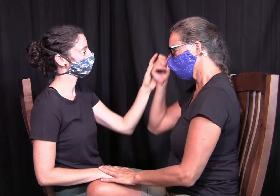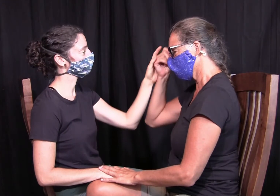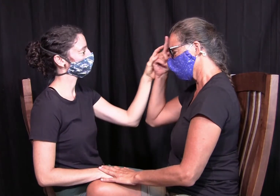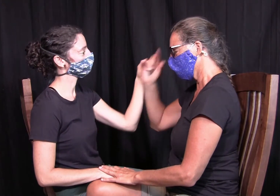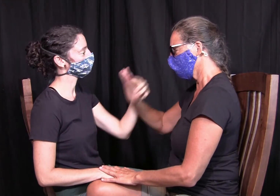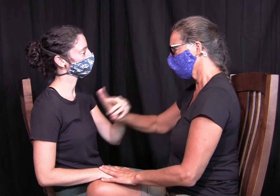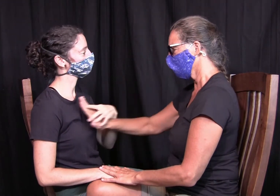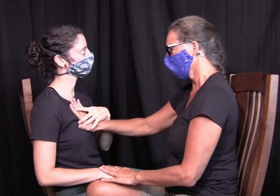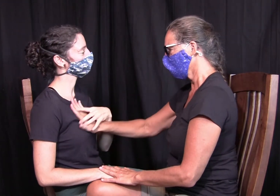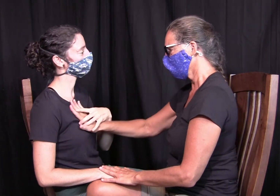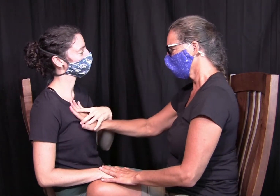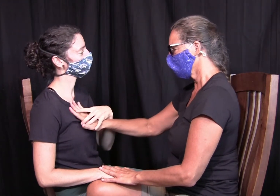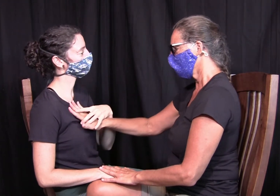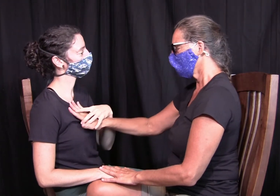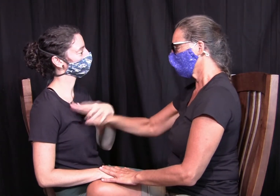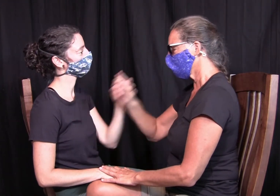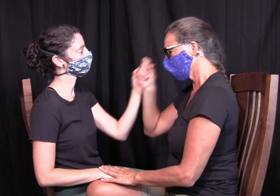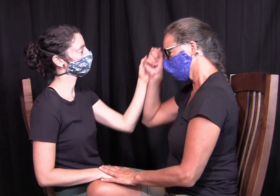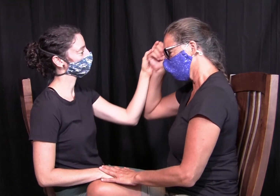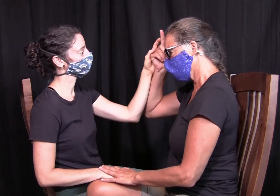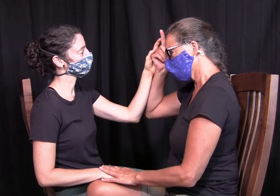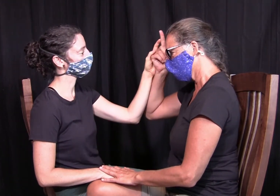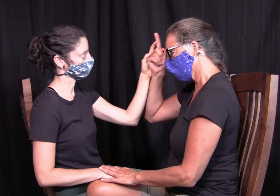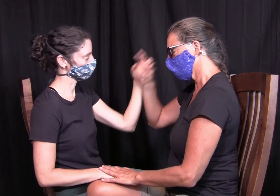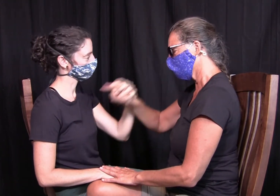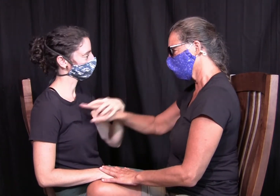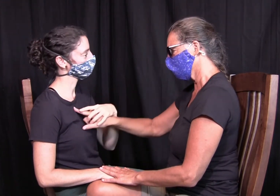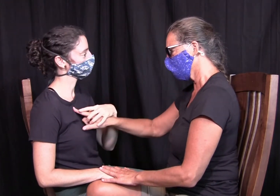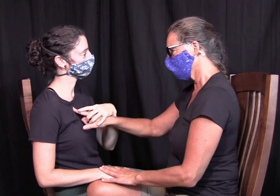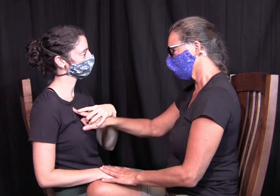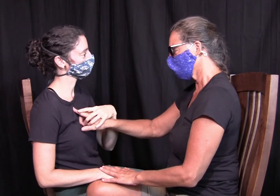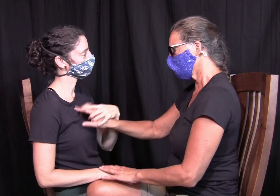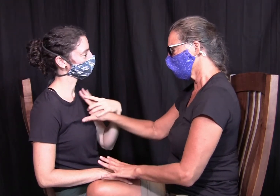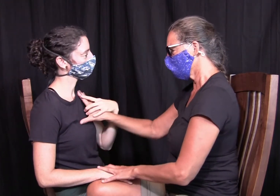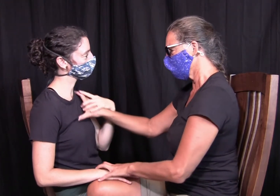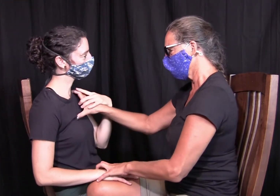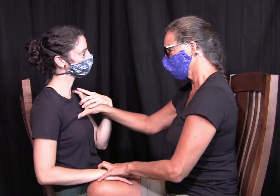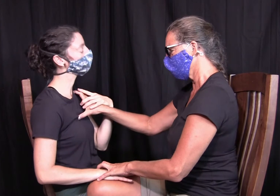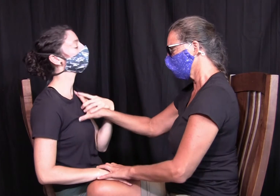This allows us to get a sense of how we are understood or how our message was received.